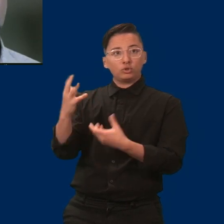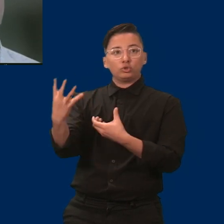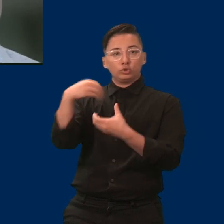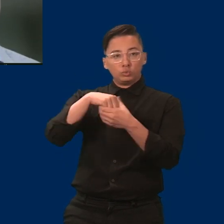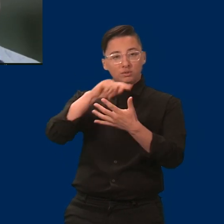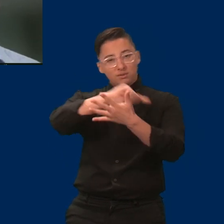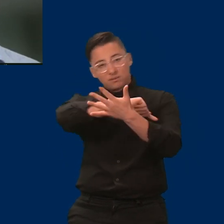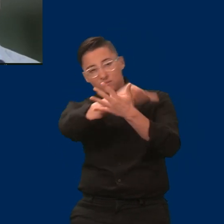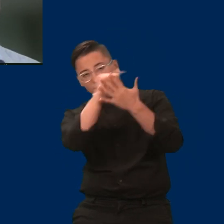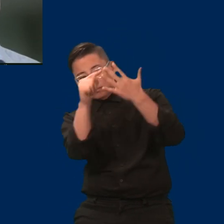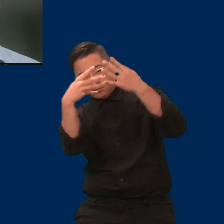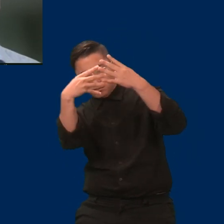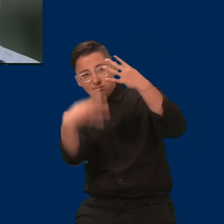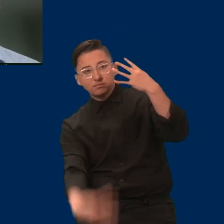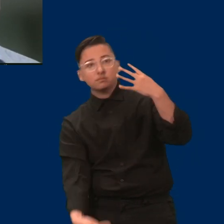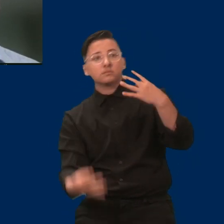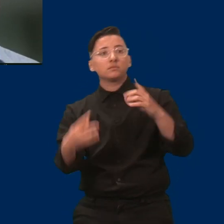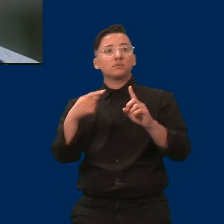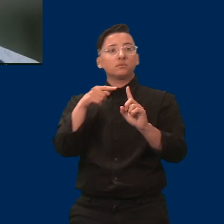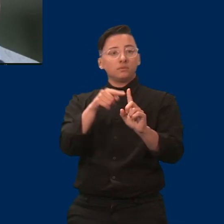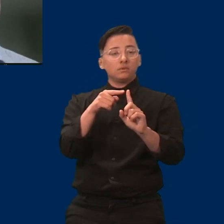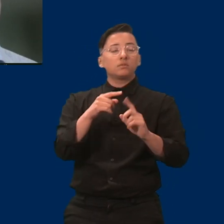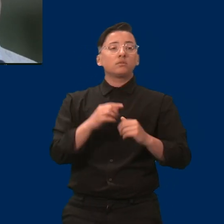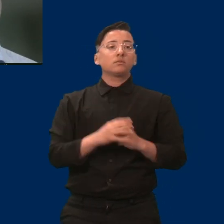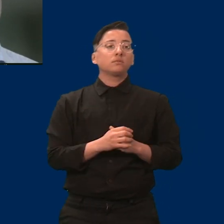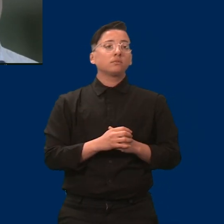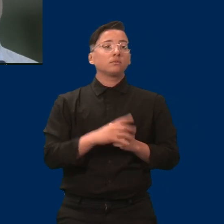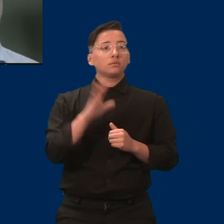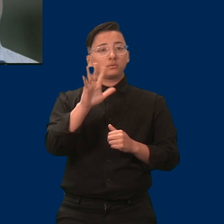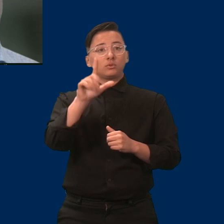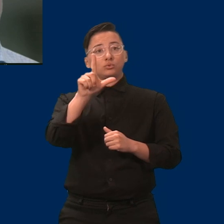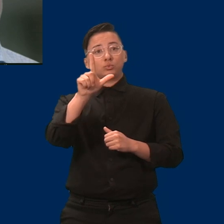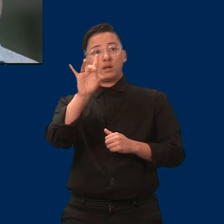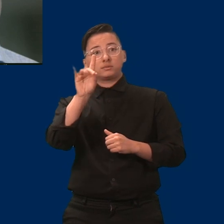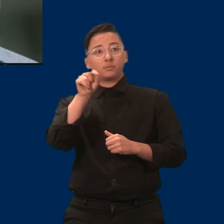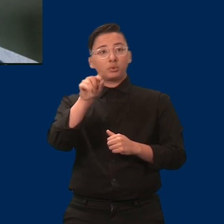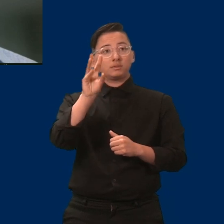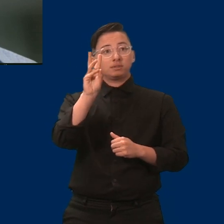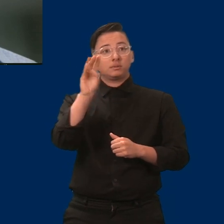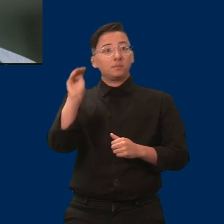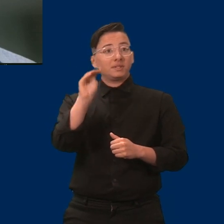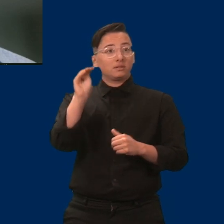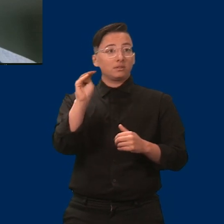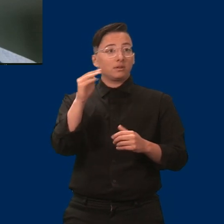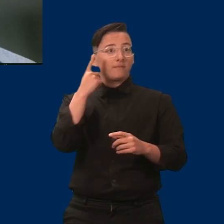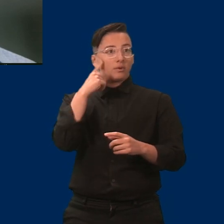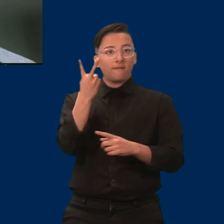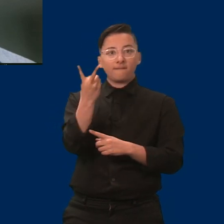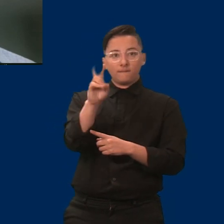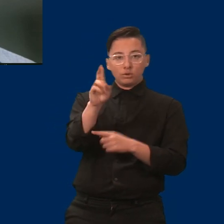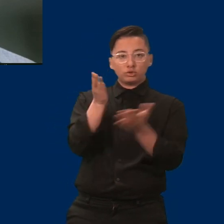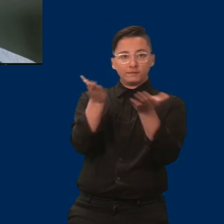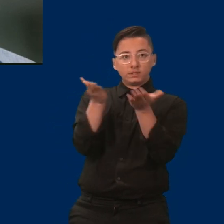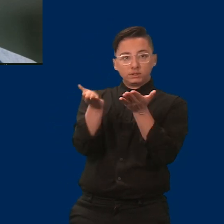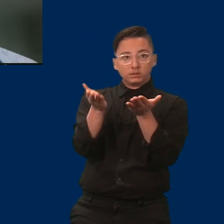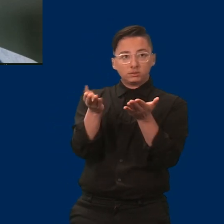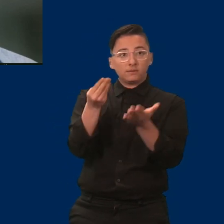So there was $28.6 million for vocational rehabilitation services, funding for extended employment--